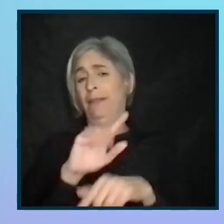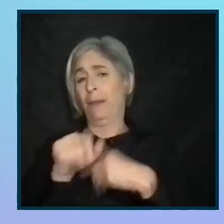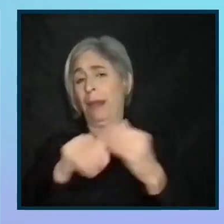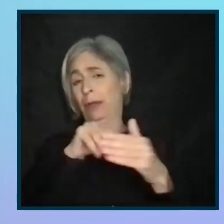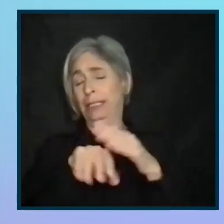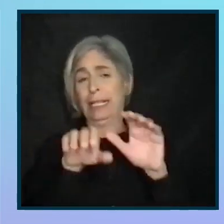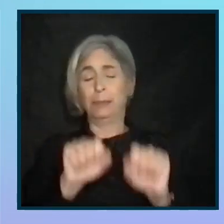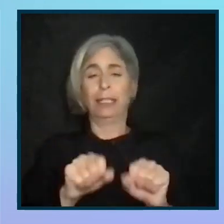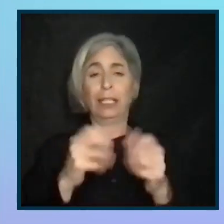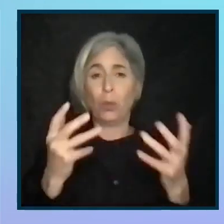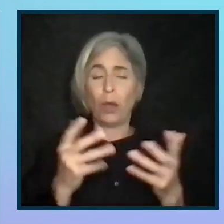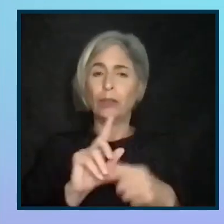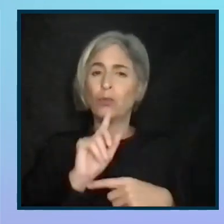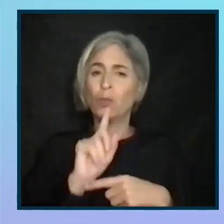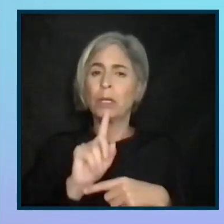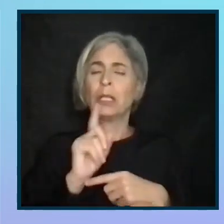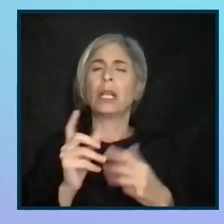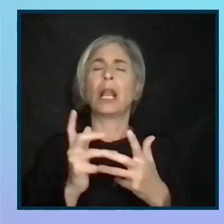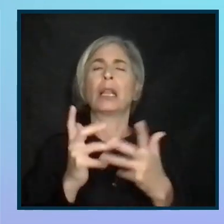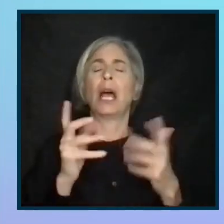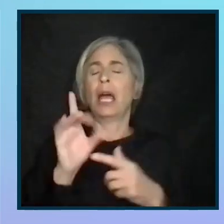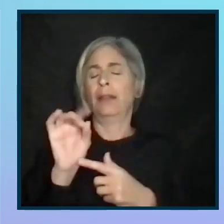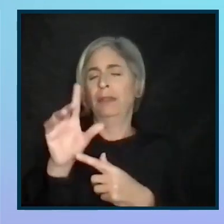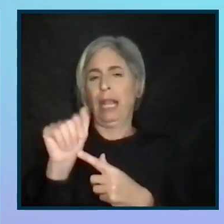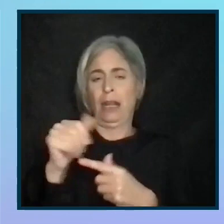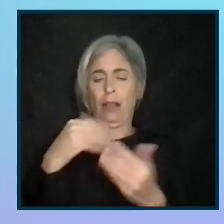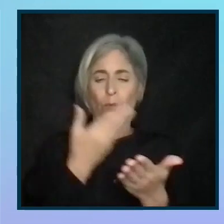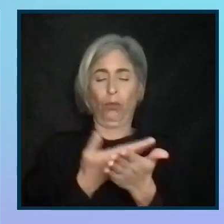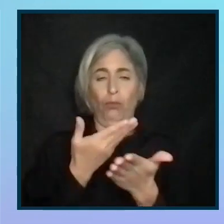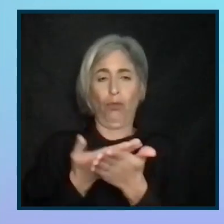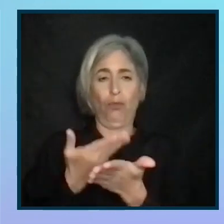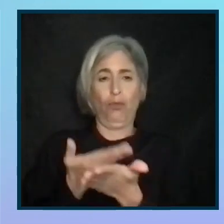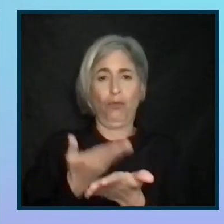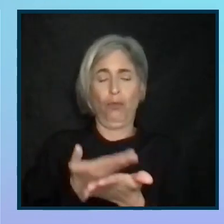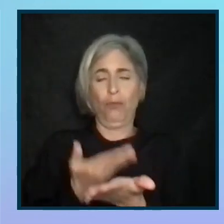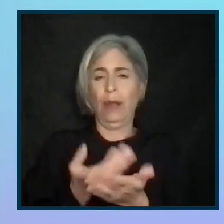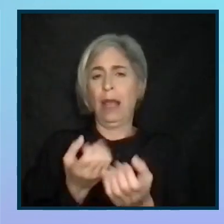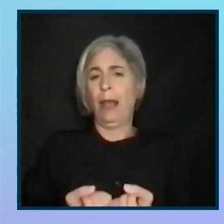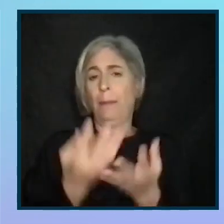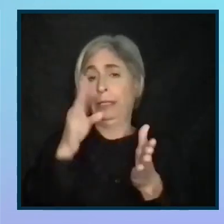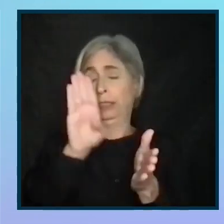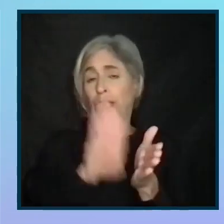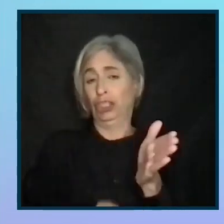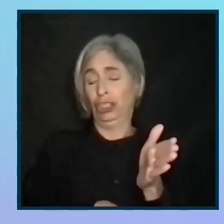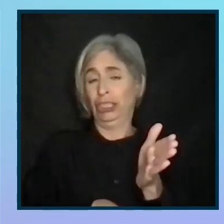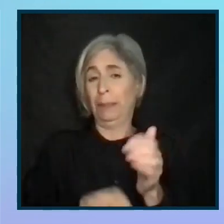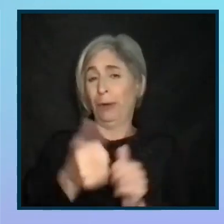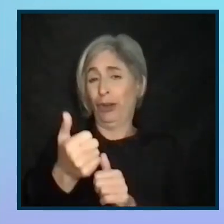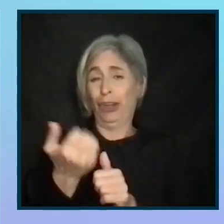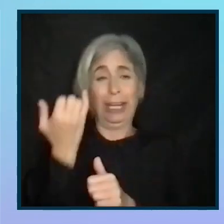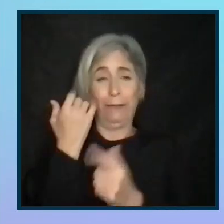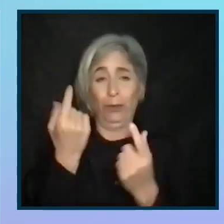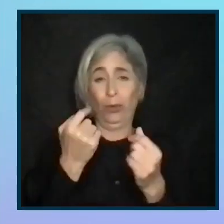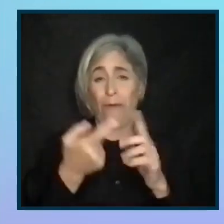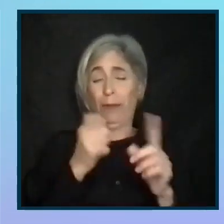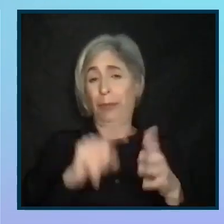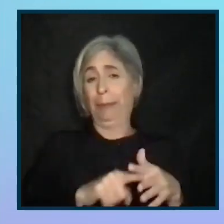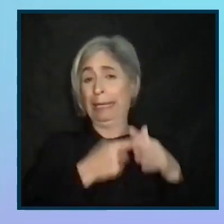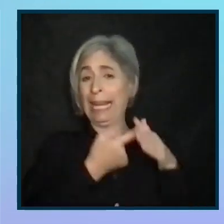it really, there's a lot of data out there that proves how much cheaper it is, if you do it right from the start,